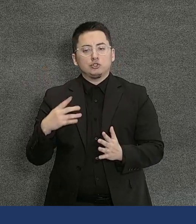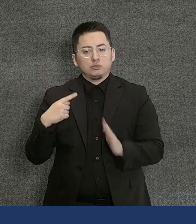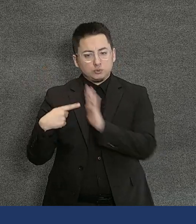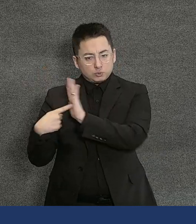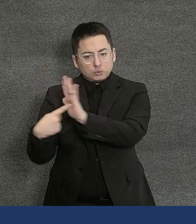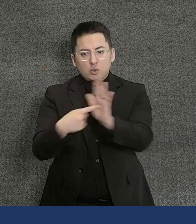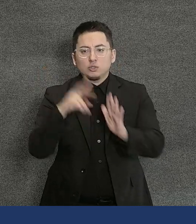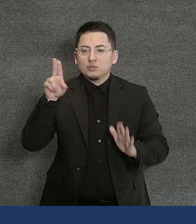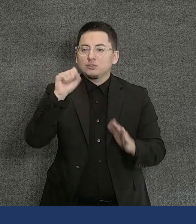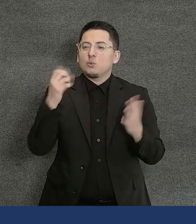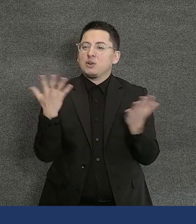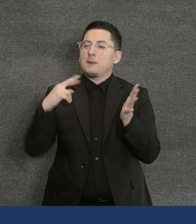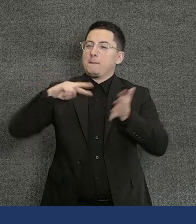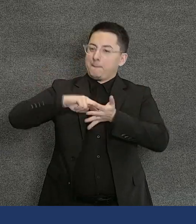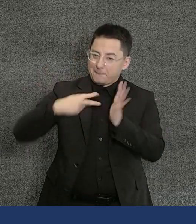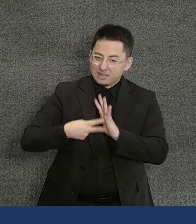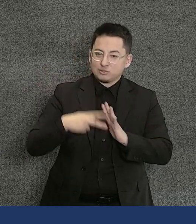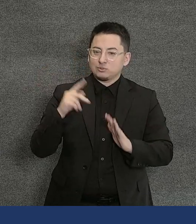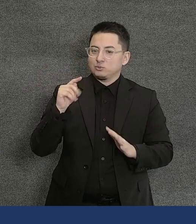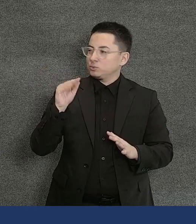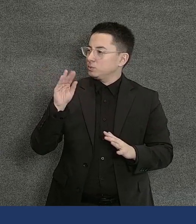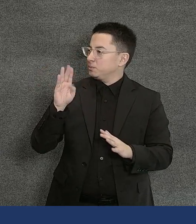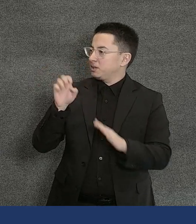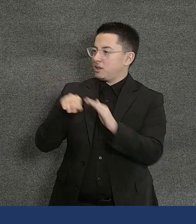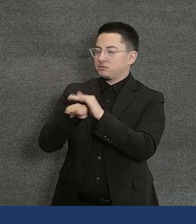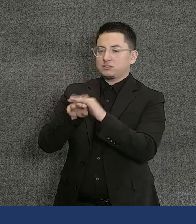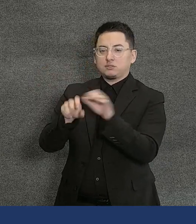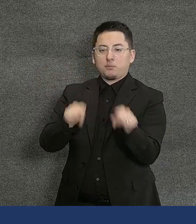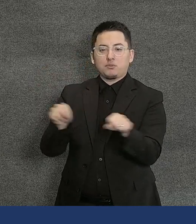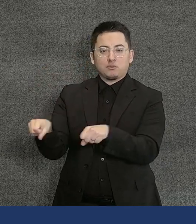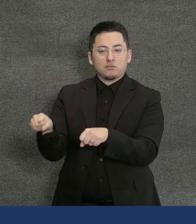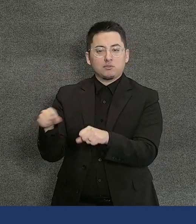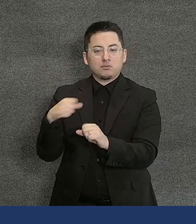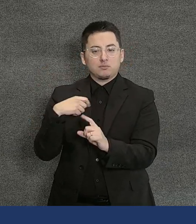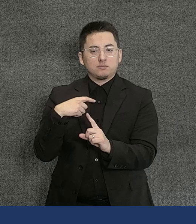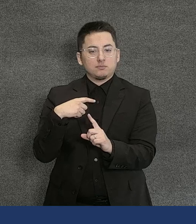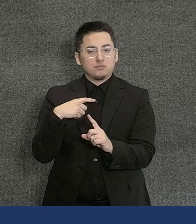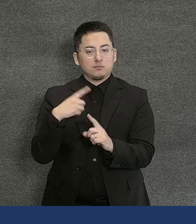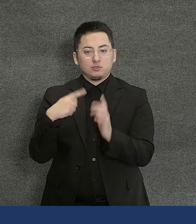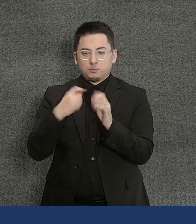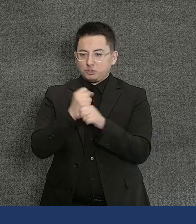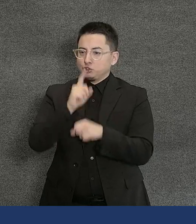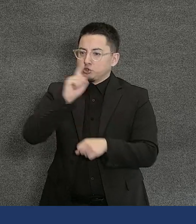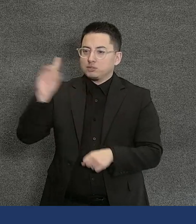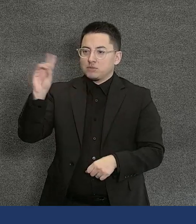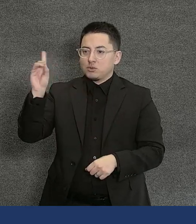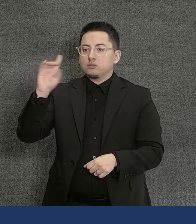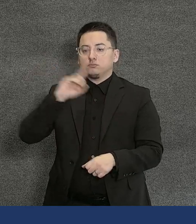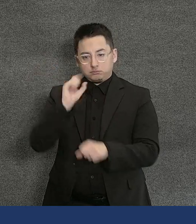it means to be as accessible as possible to make sure that our democracy truly works on a day-to-day basis